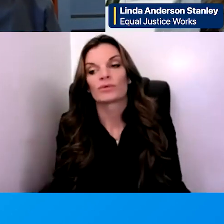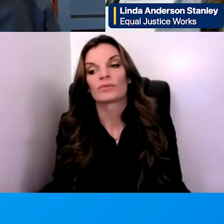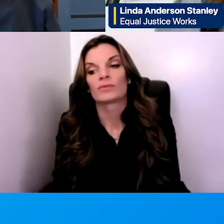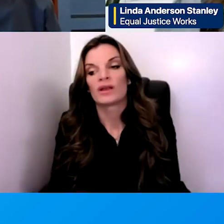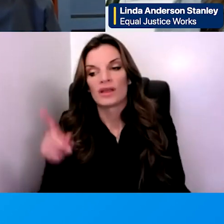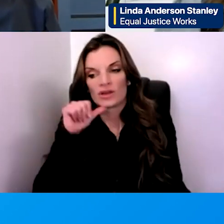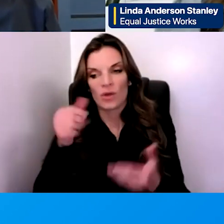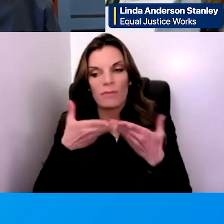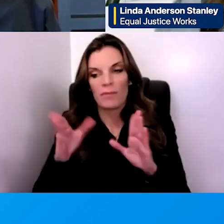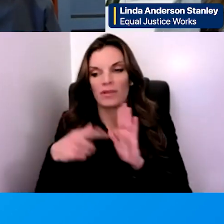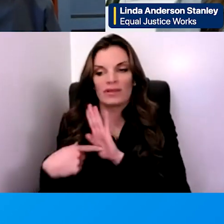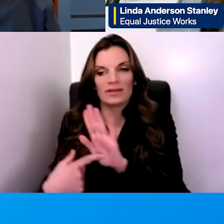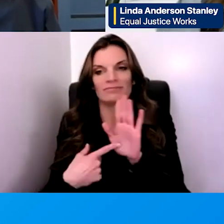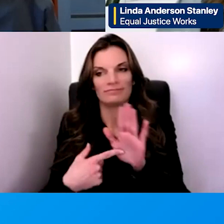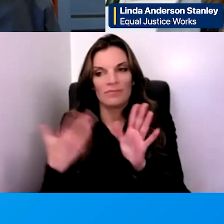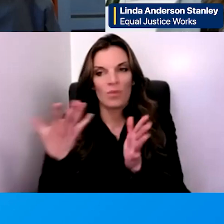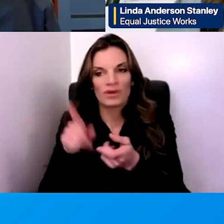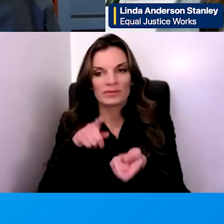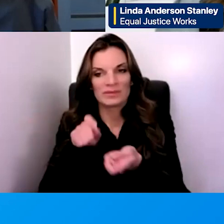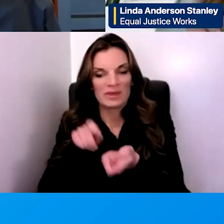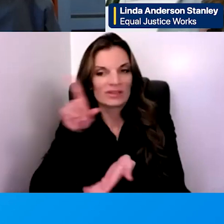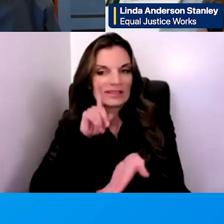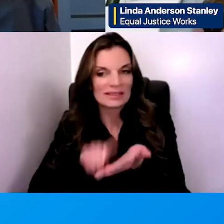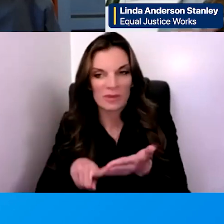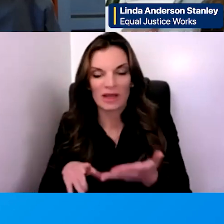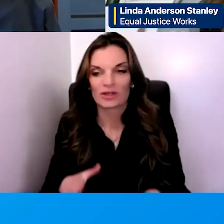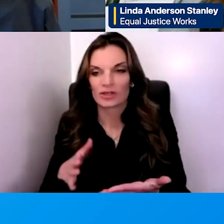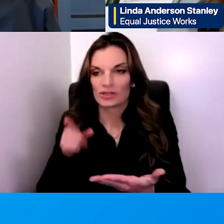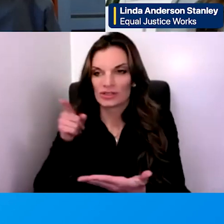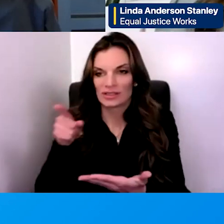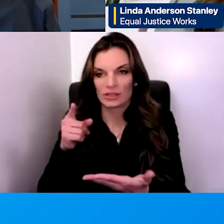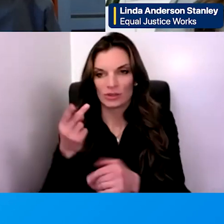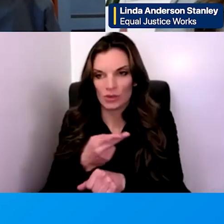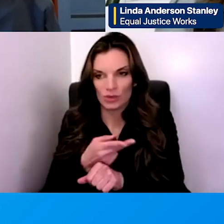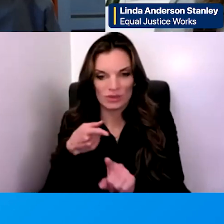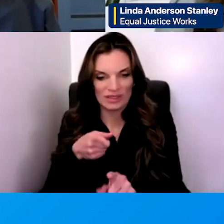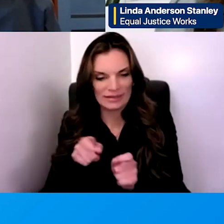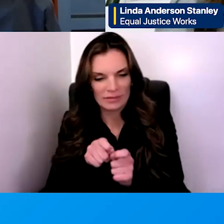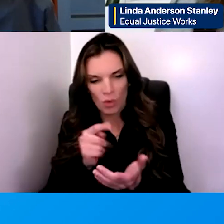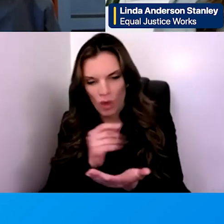share what the inspectors use to determine habitability.